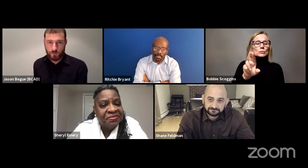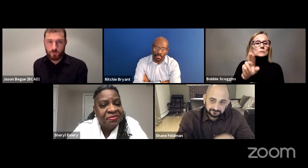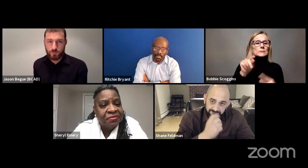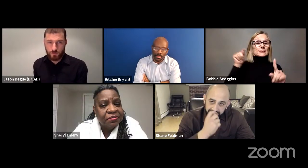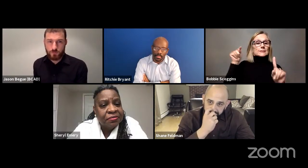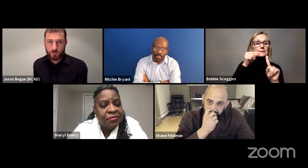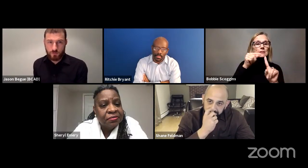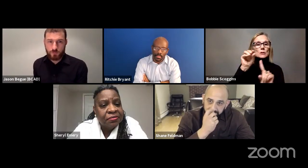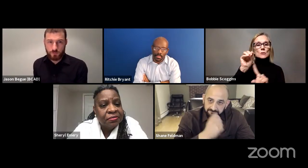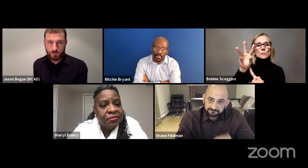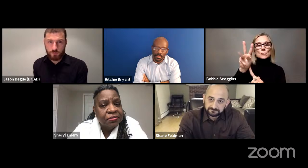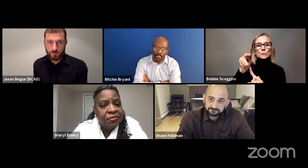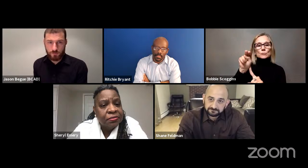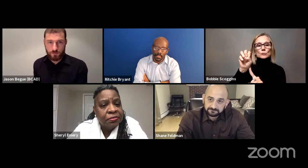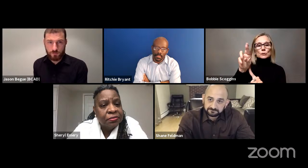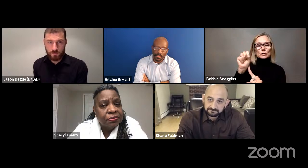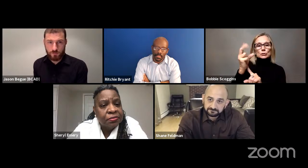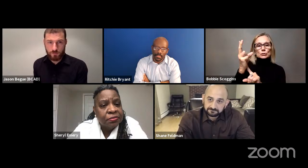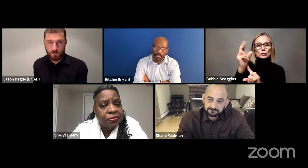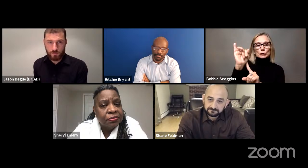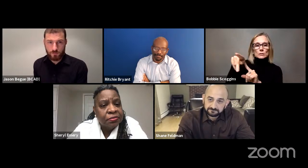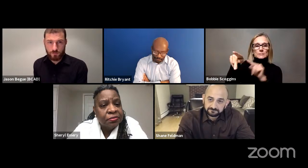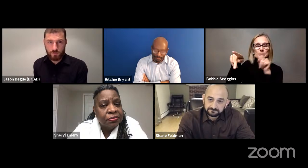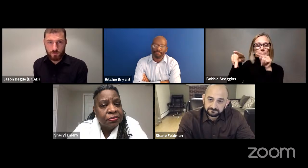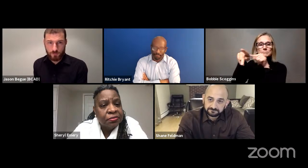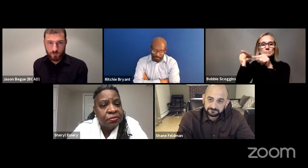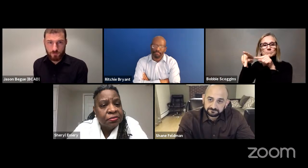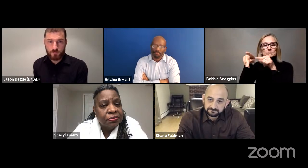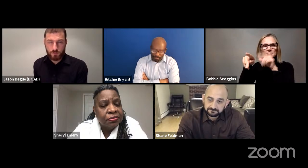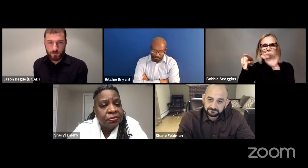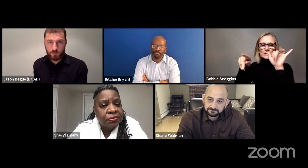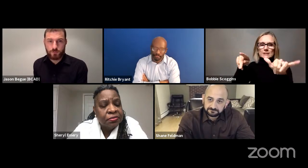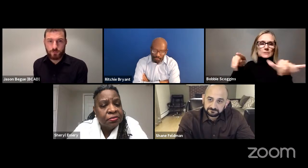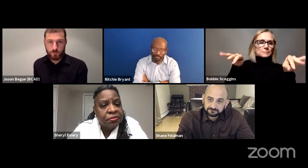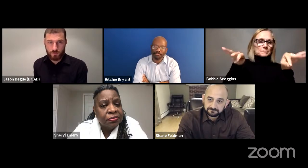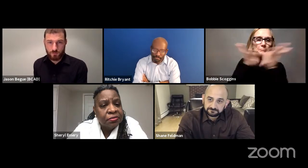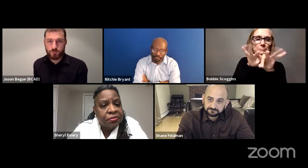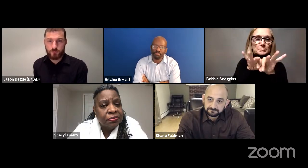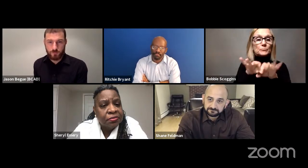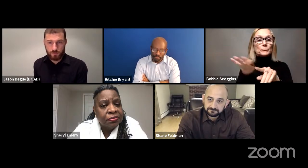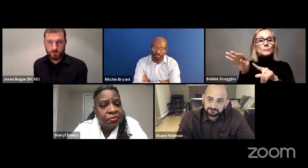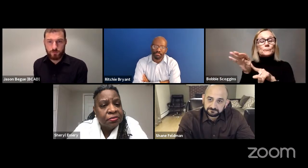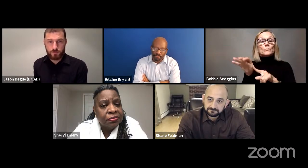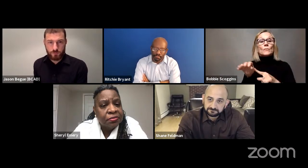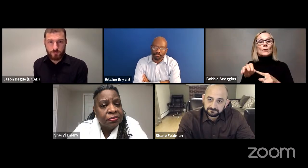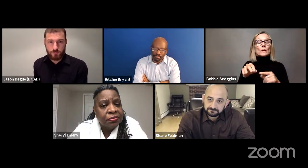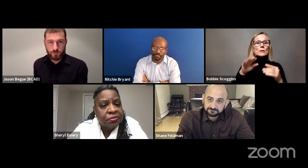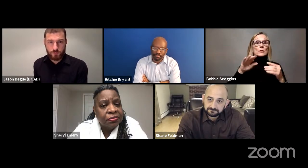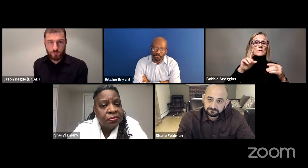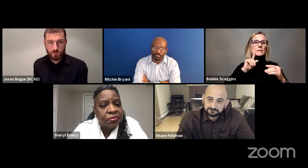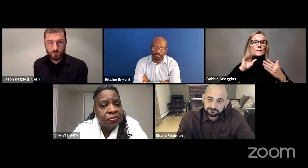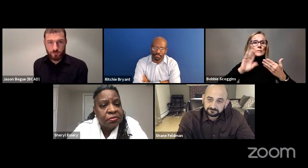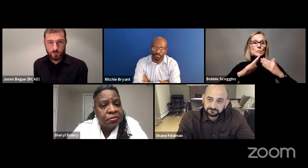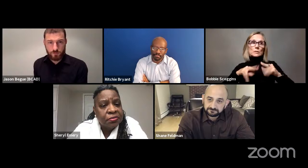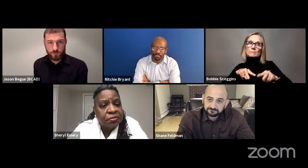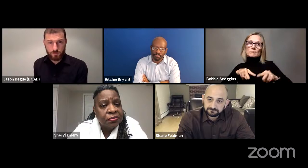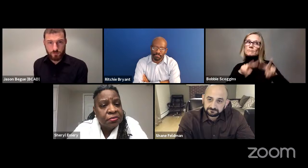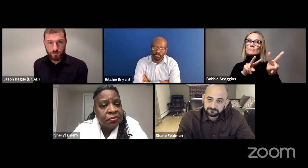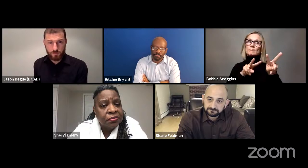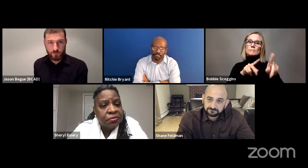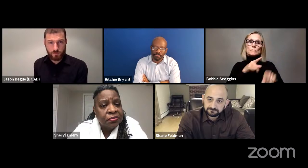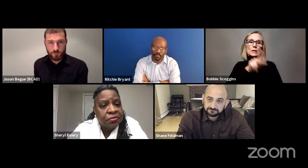in Kentucky. So if you look at the stakeholders, stakeholders equals ownership. And that's